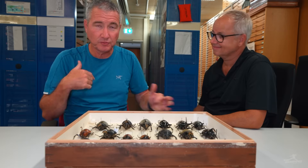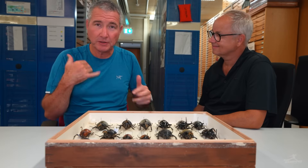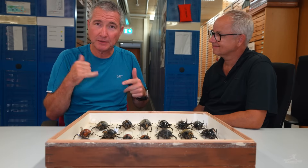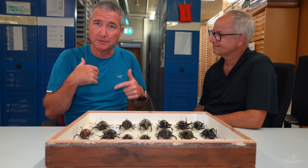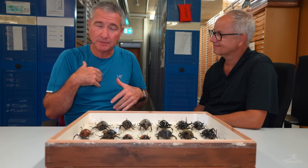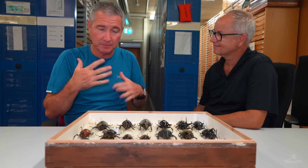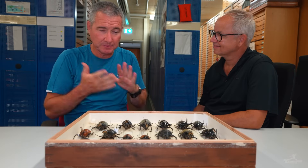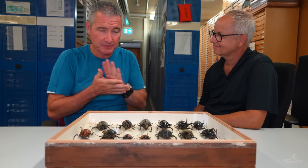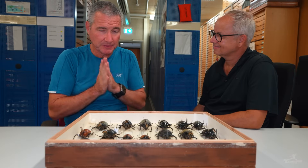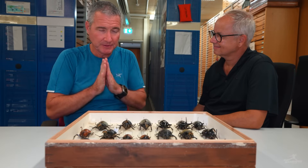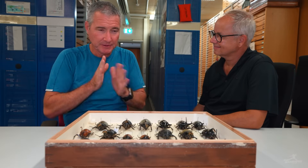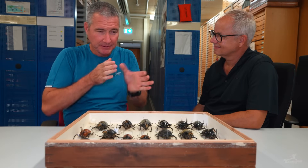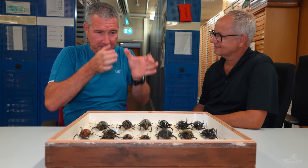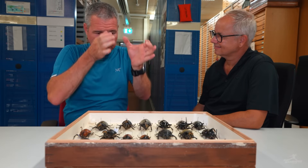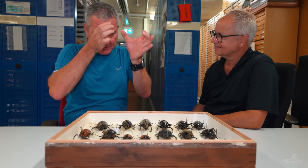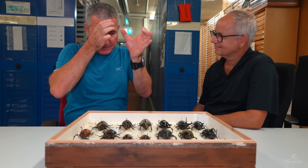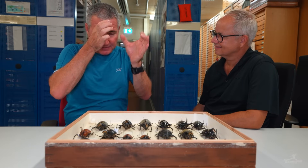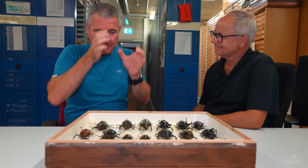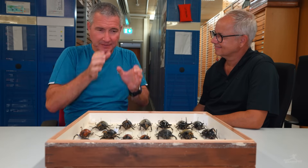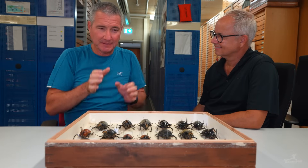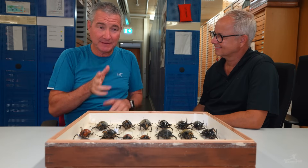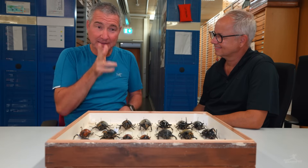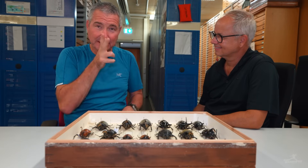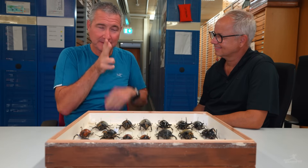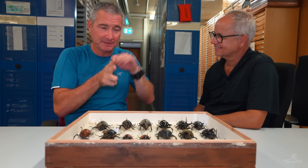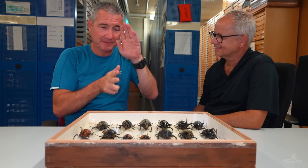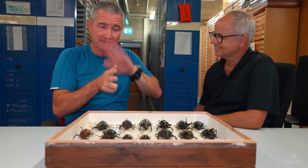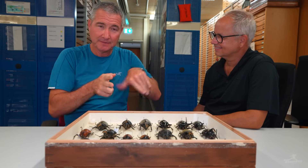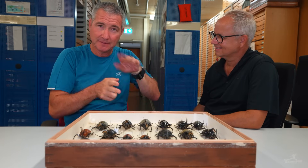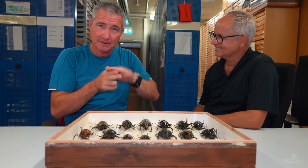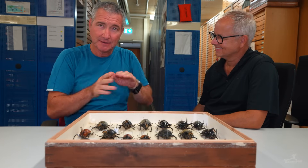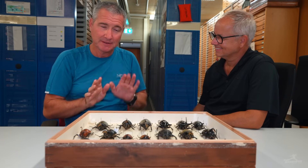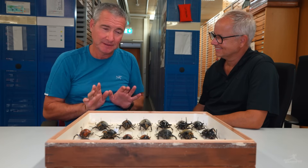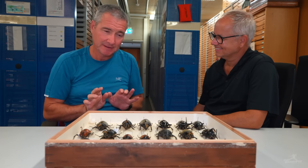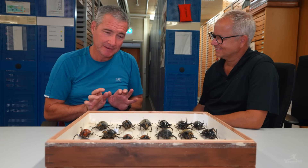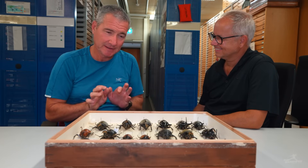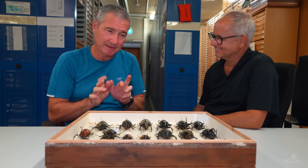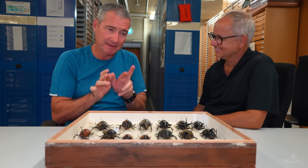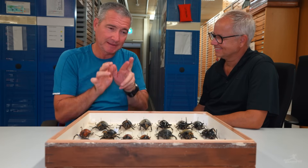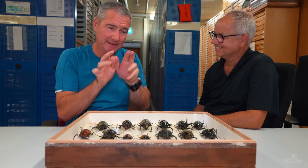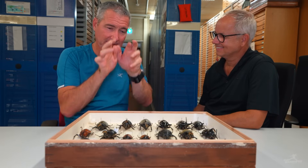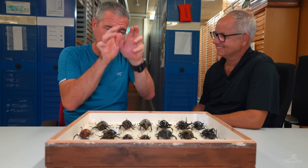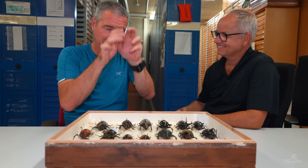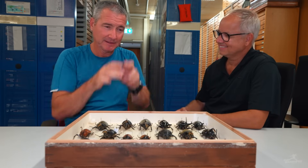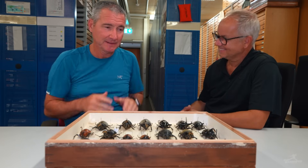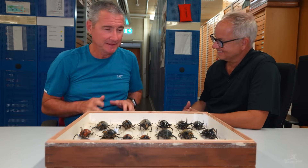I feel I’ve become an expert on insects, using this sign of course.